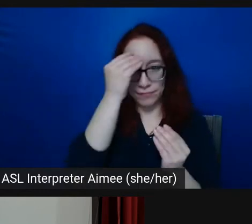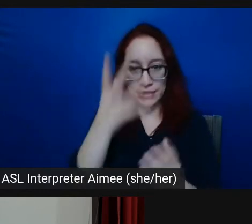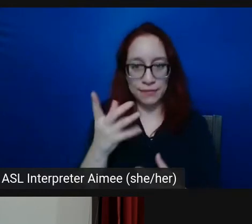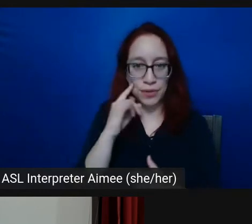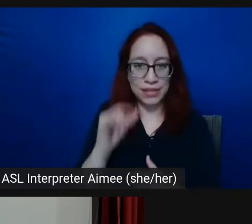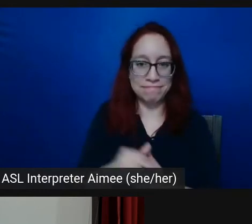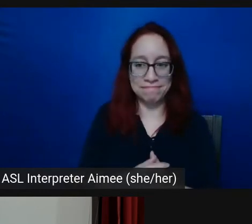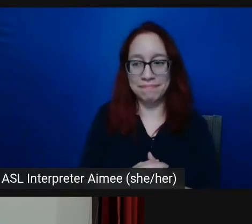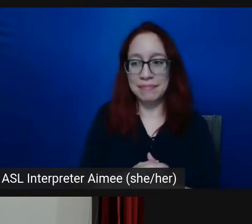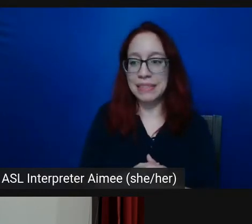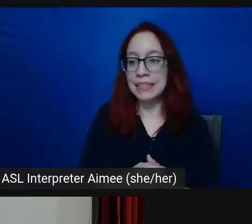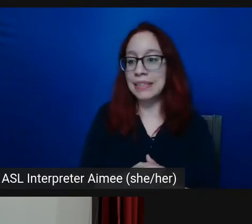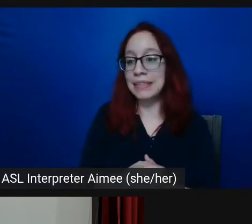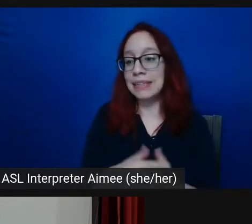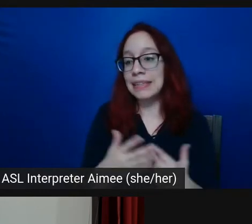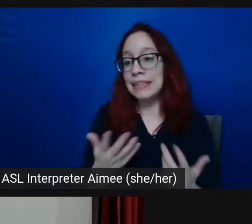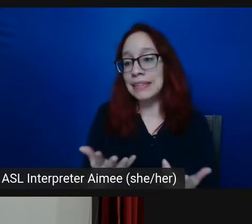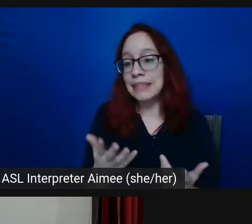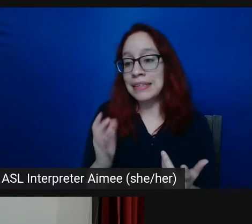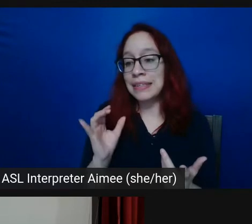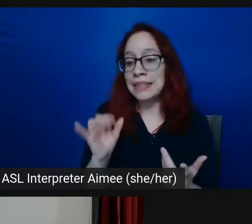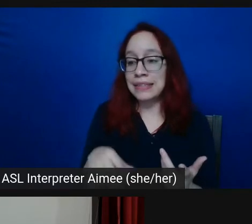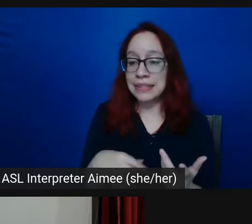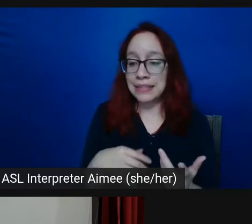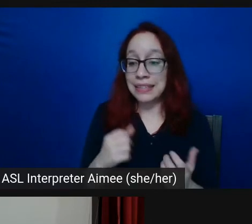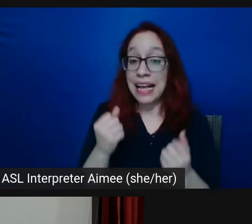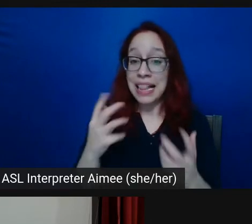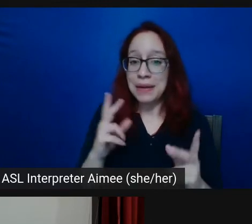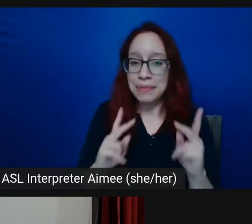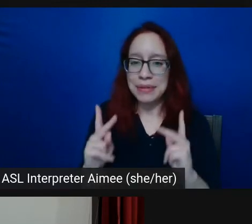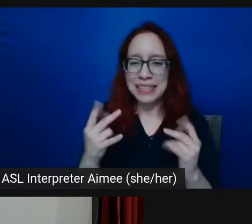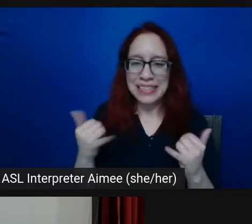Yes, a lot of people are still learning about accessibility,